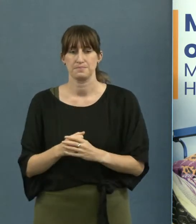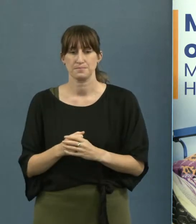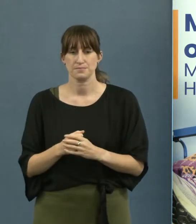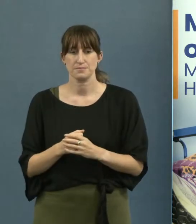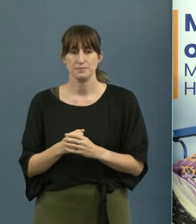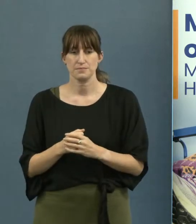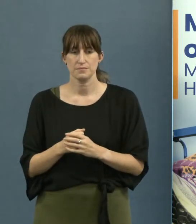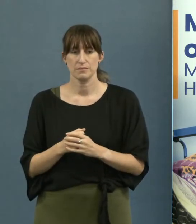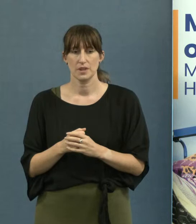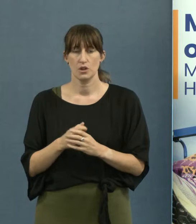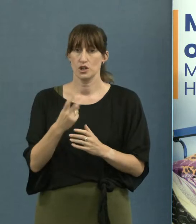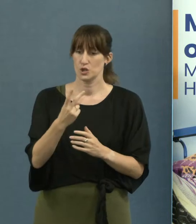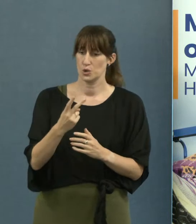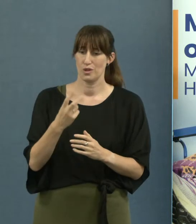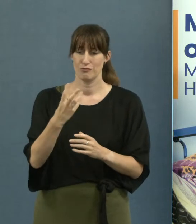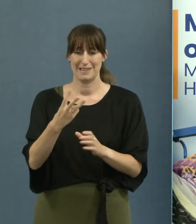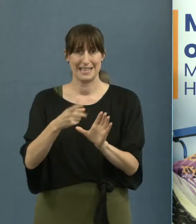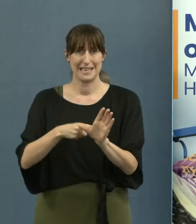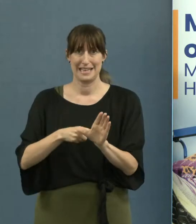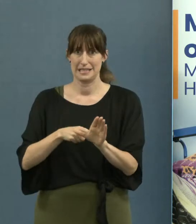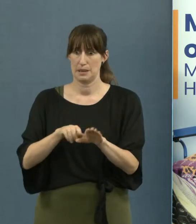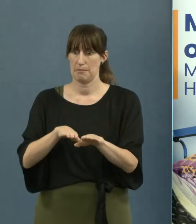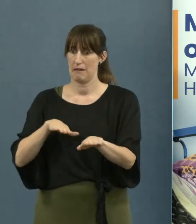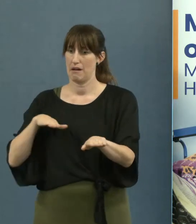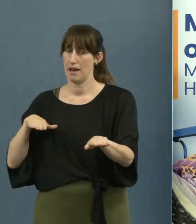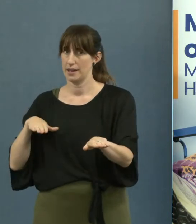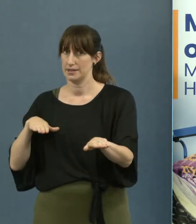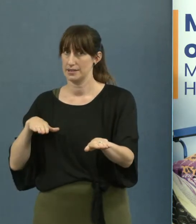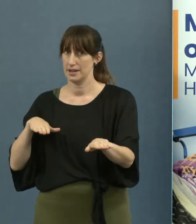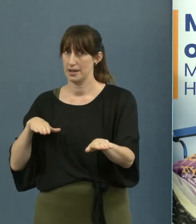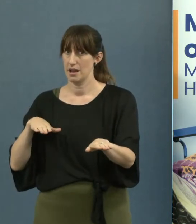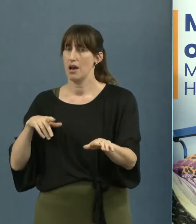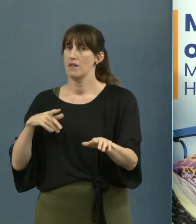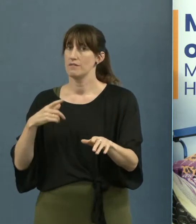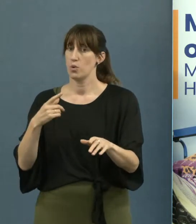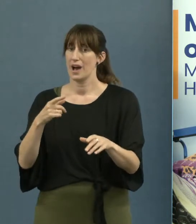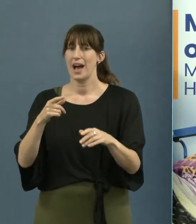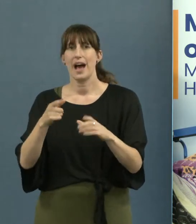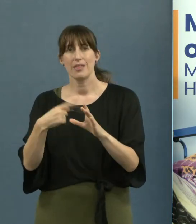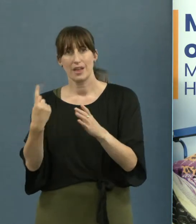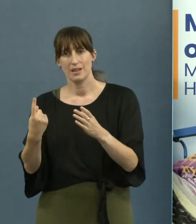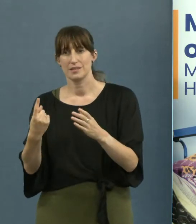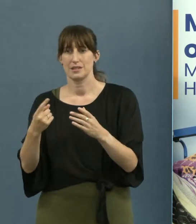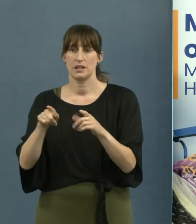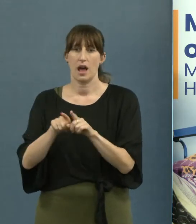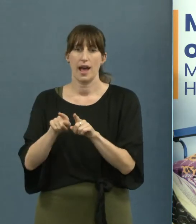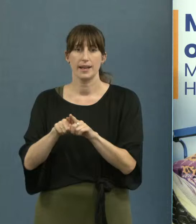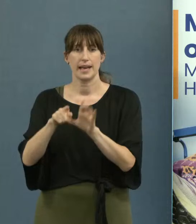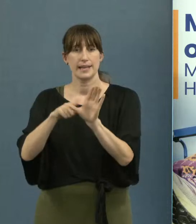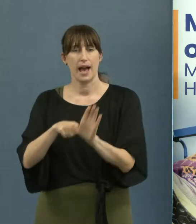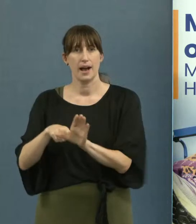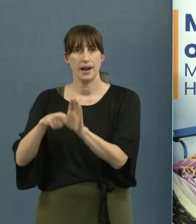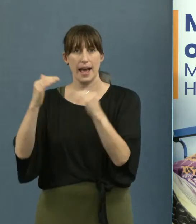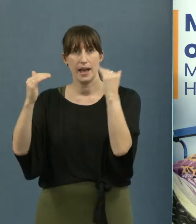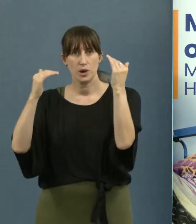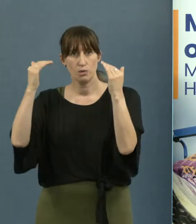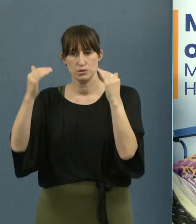last two to three years, it's actually with all those young